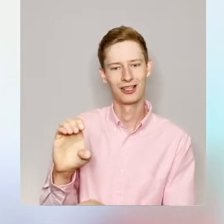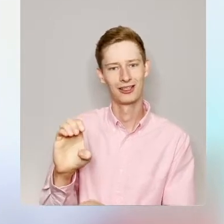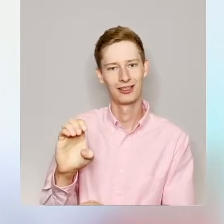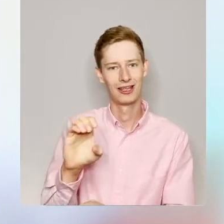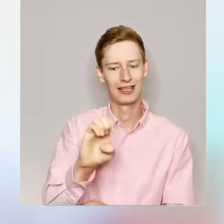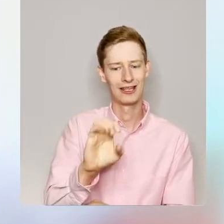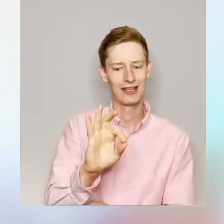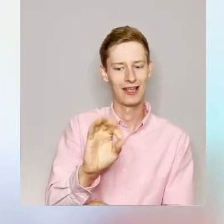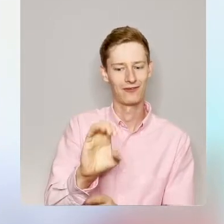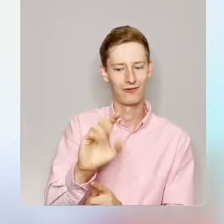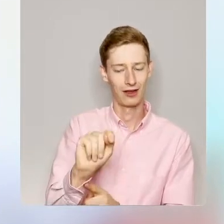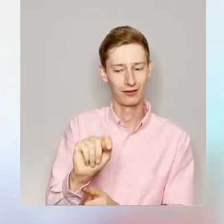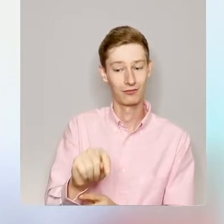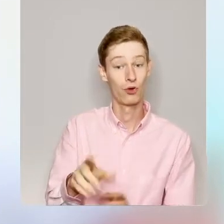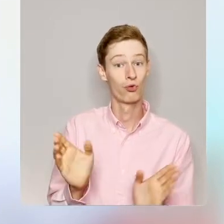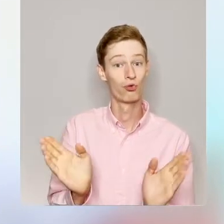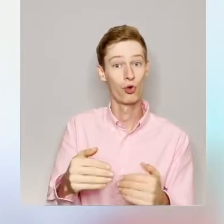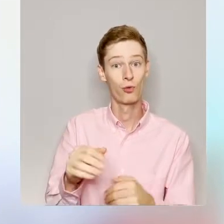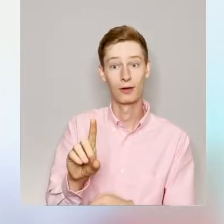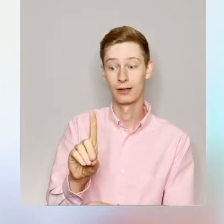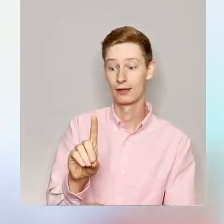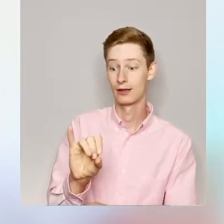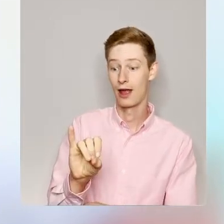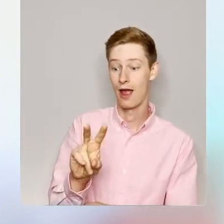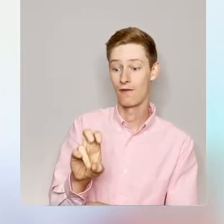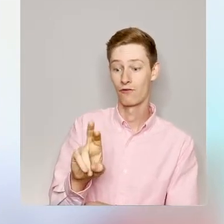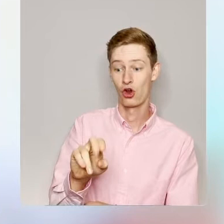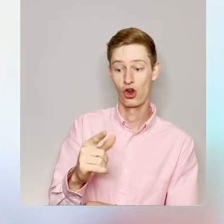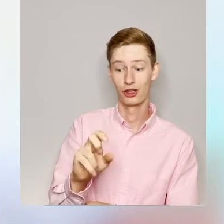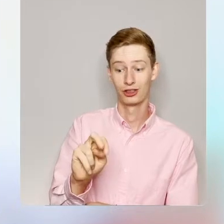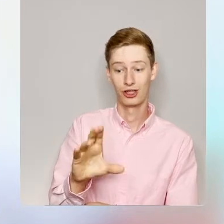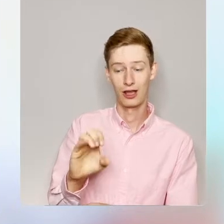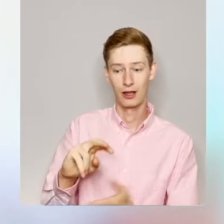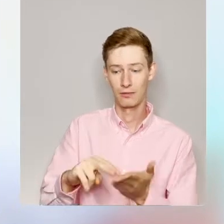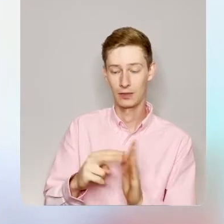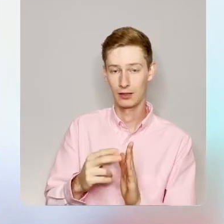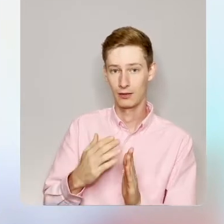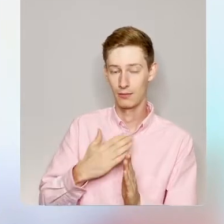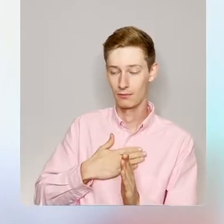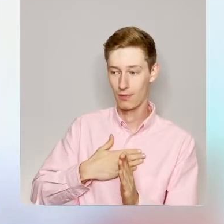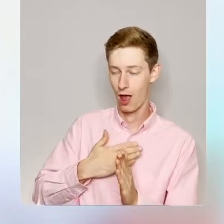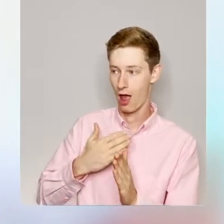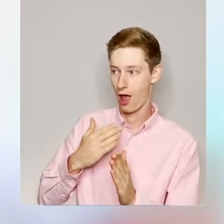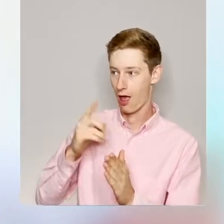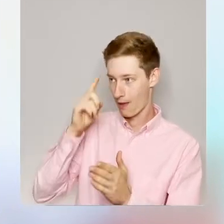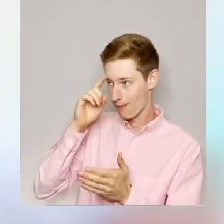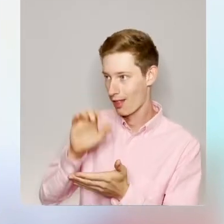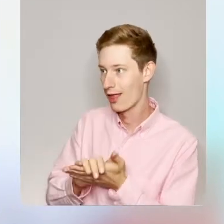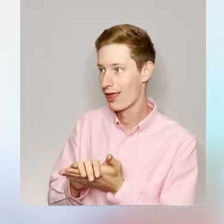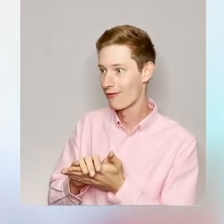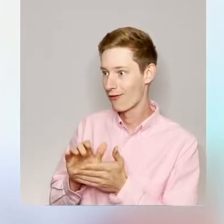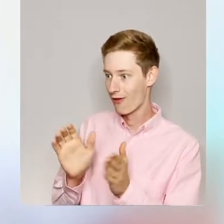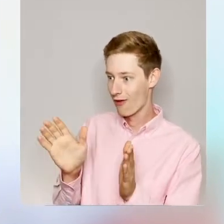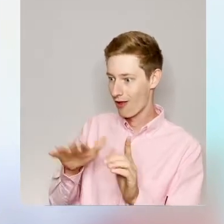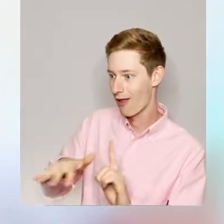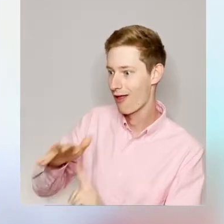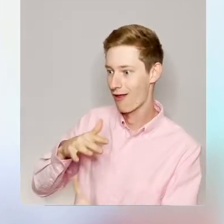on this subject, room divergence causes a collapse in the plausibility of the overall auditory scene.